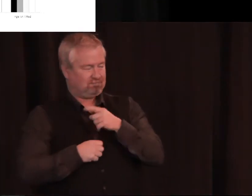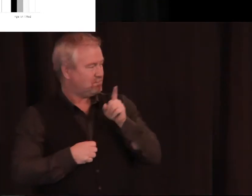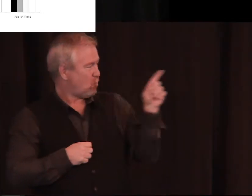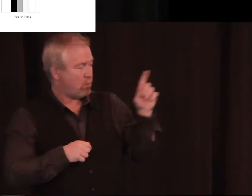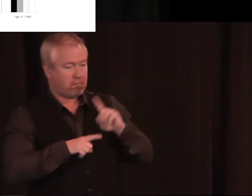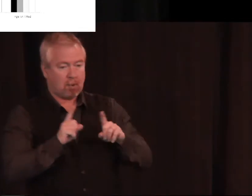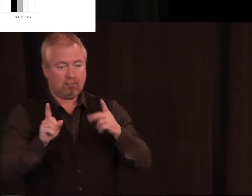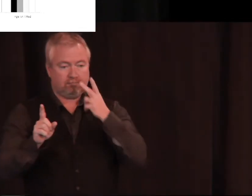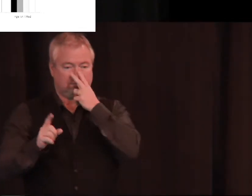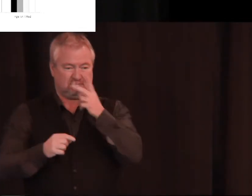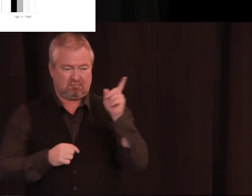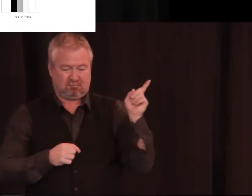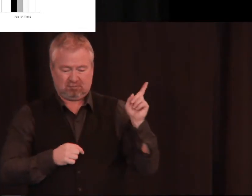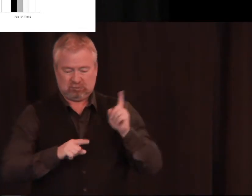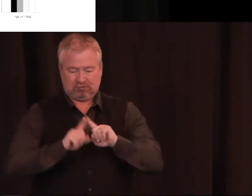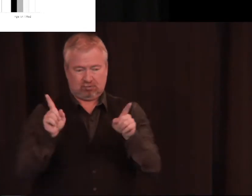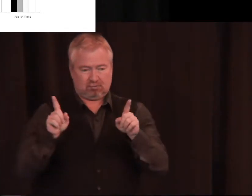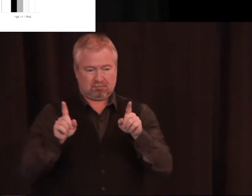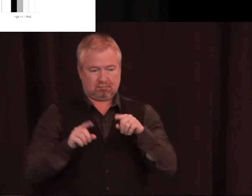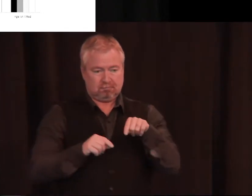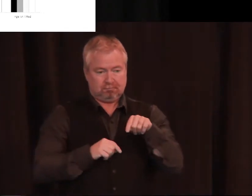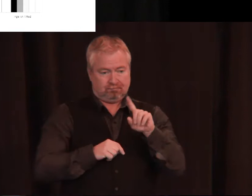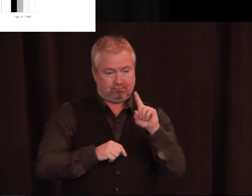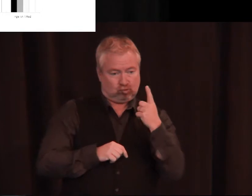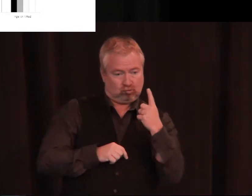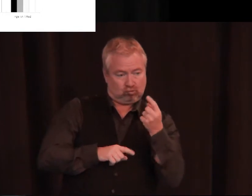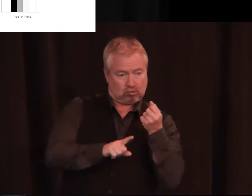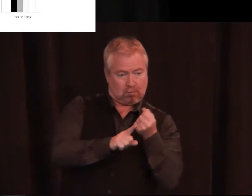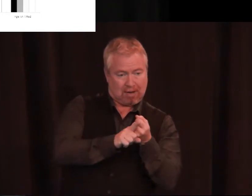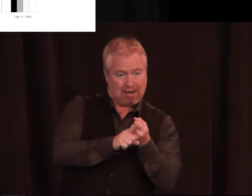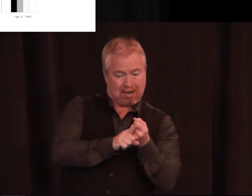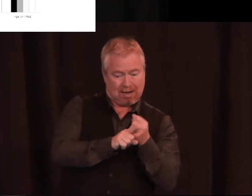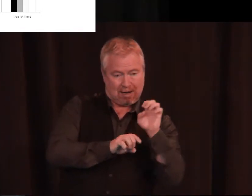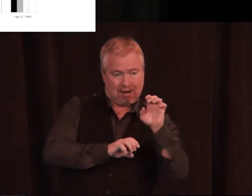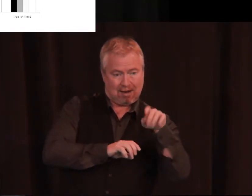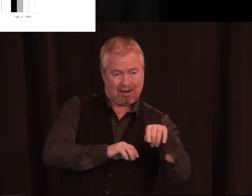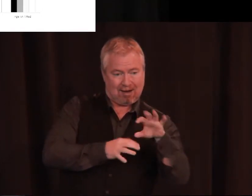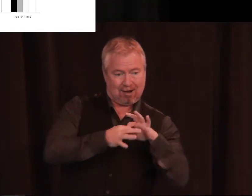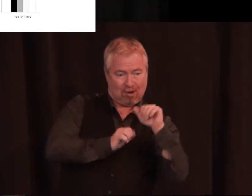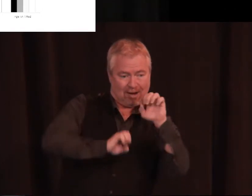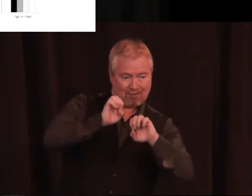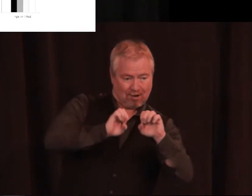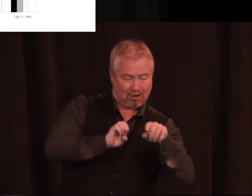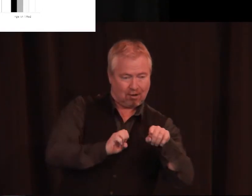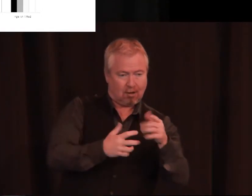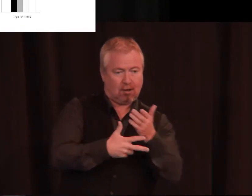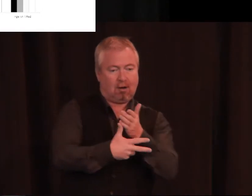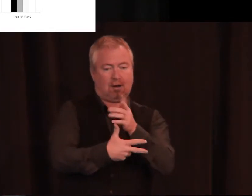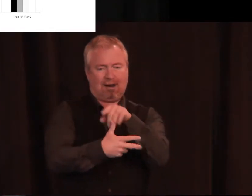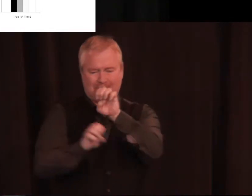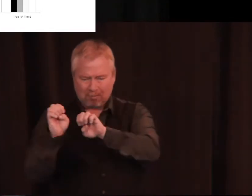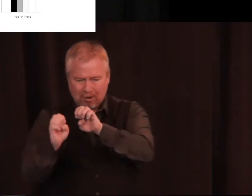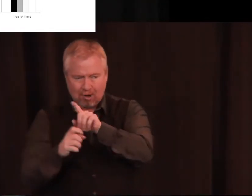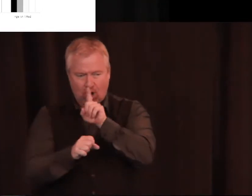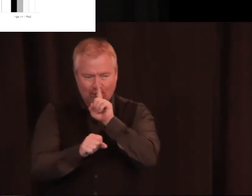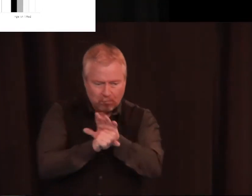we have age at first evaluation, age at confirmation, age at intervention and age at hearing aid fitting,